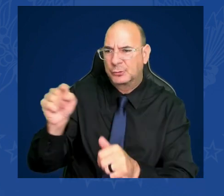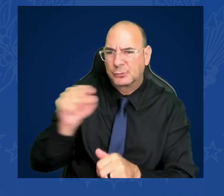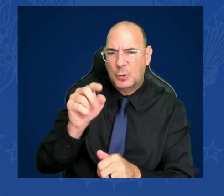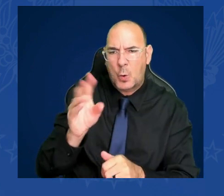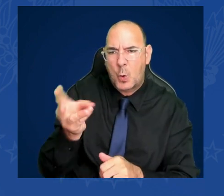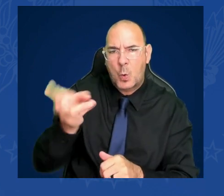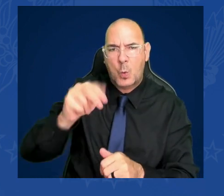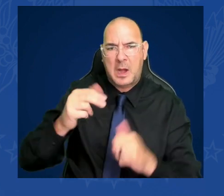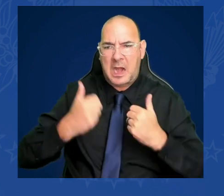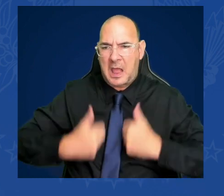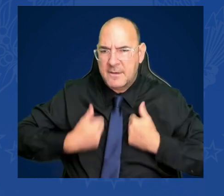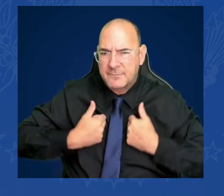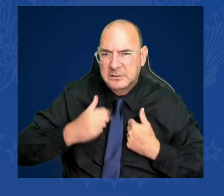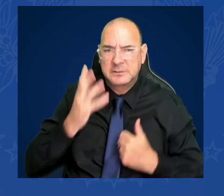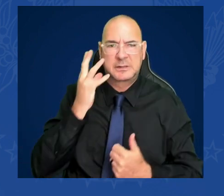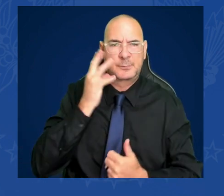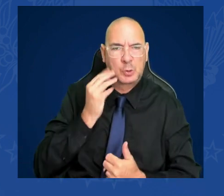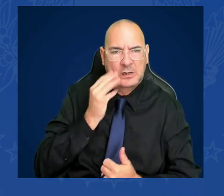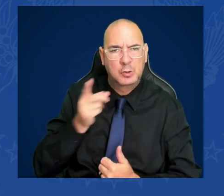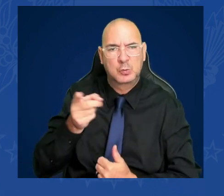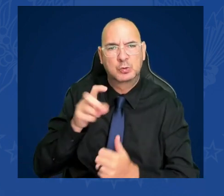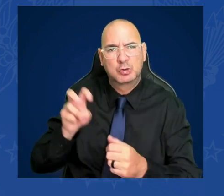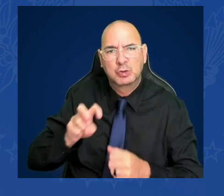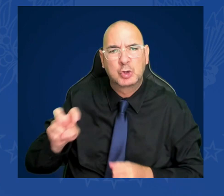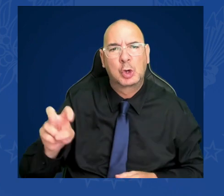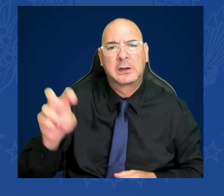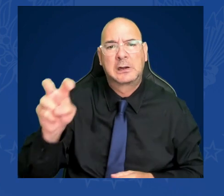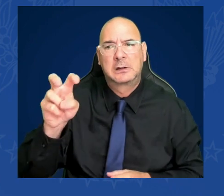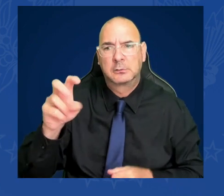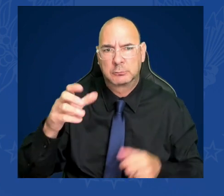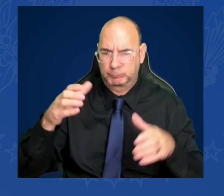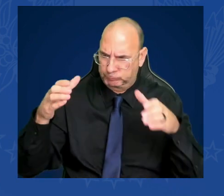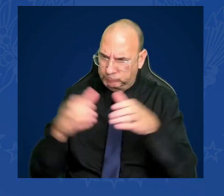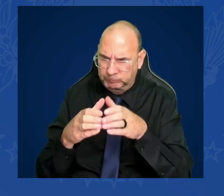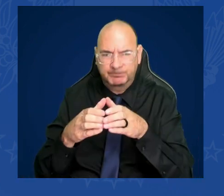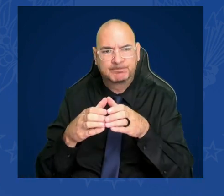a group who came together to become a strong,